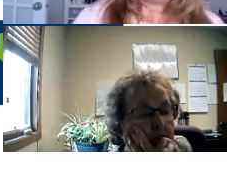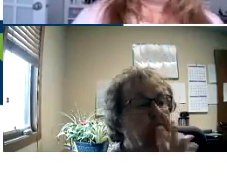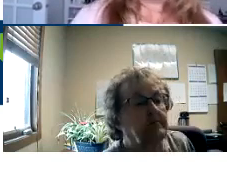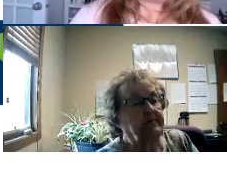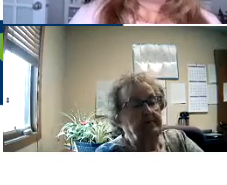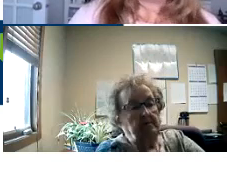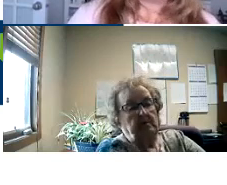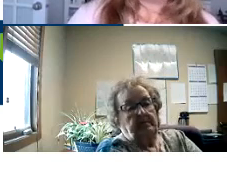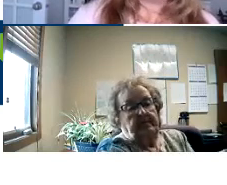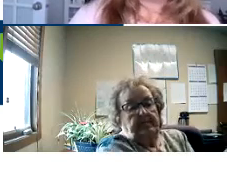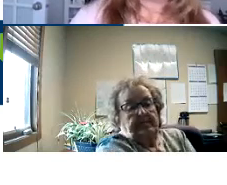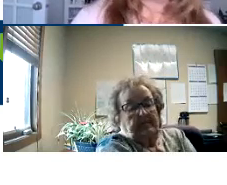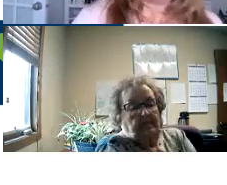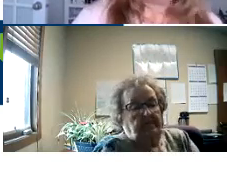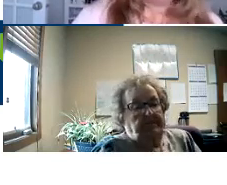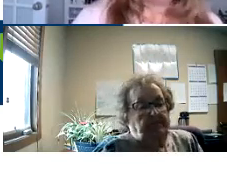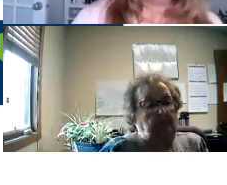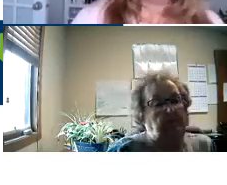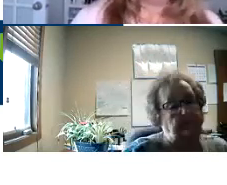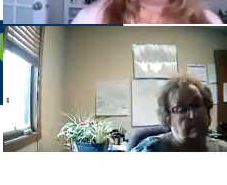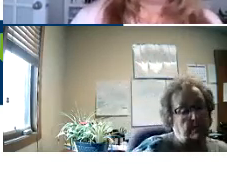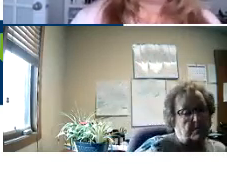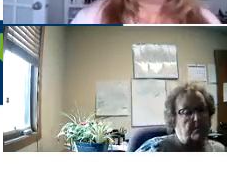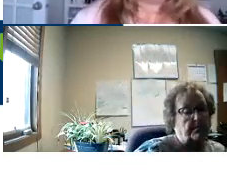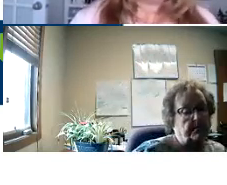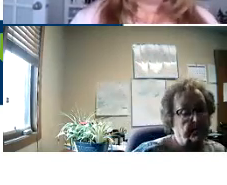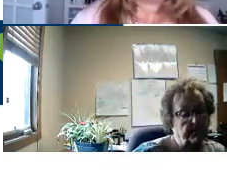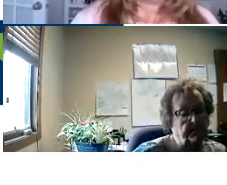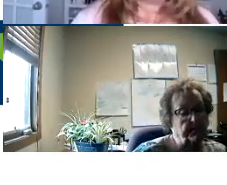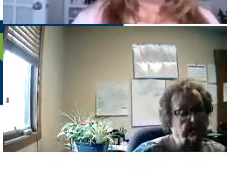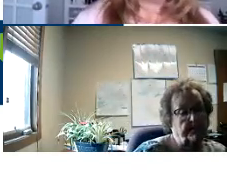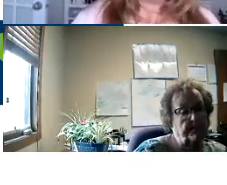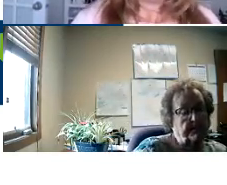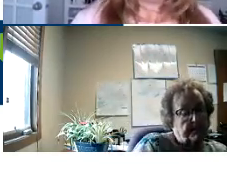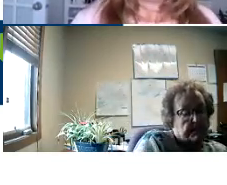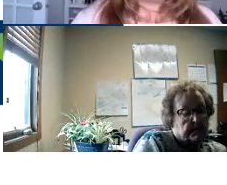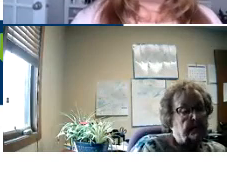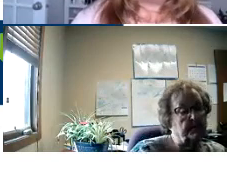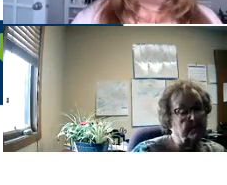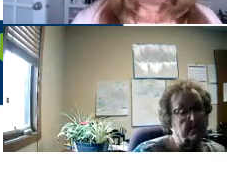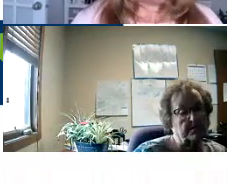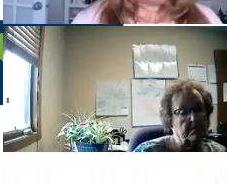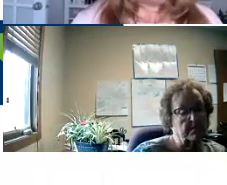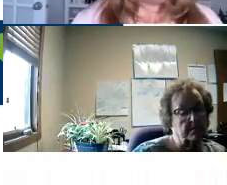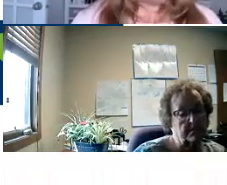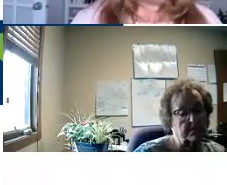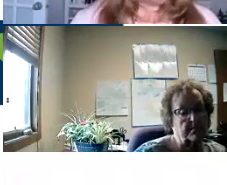It has a link to some sample policies and procedures that you can use or modify to meet your agency's needs, so that's